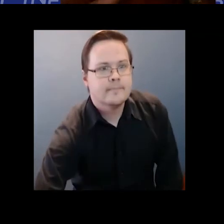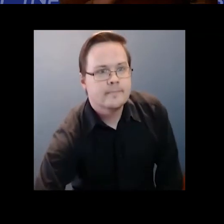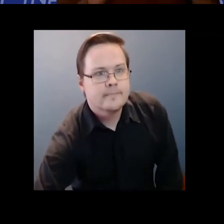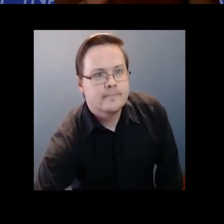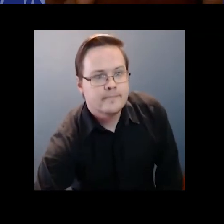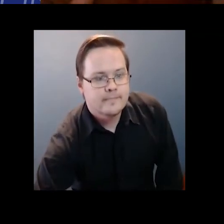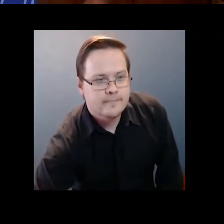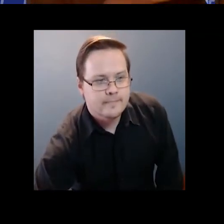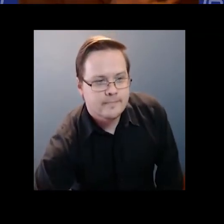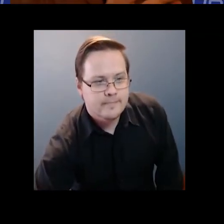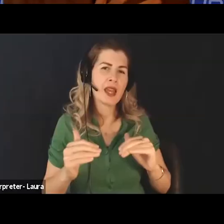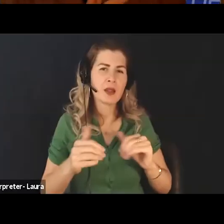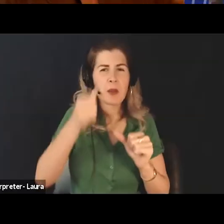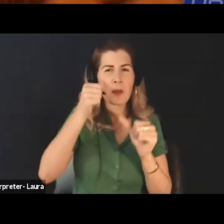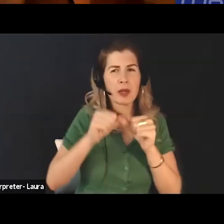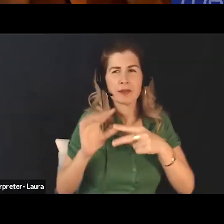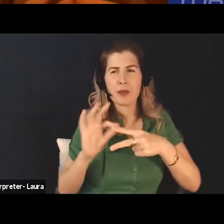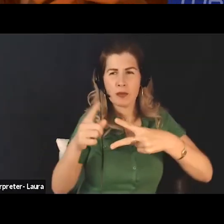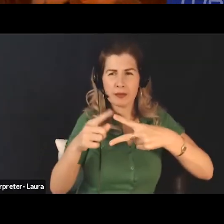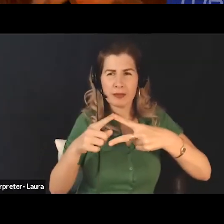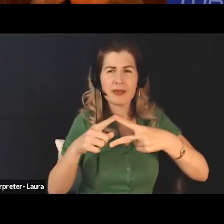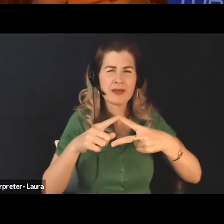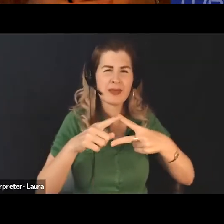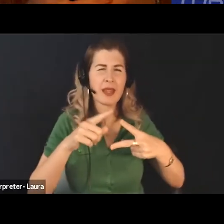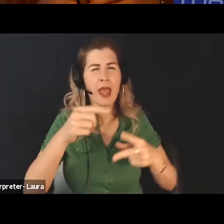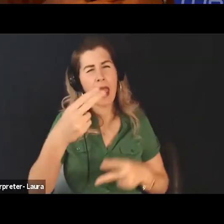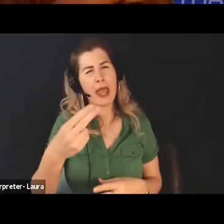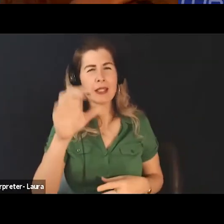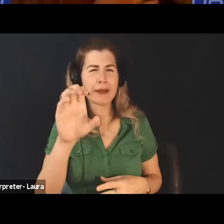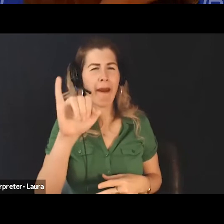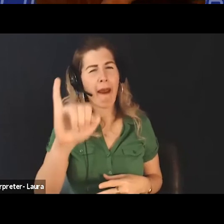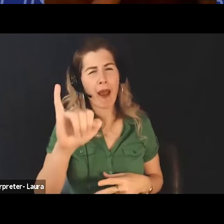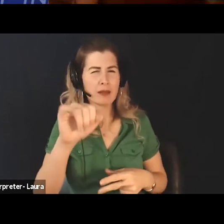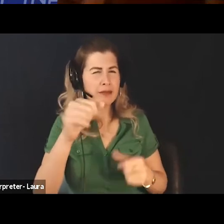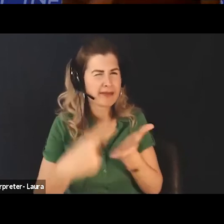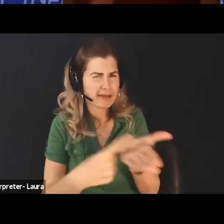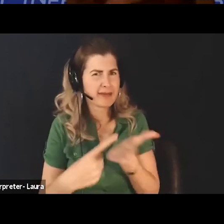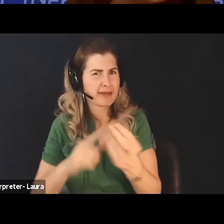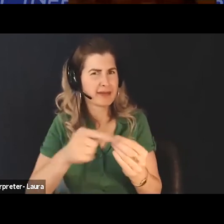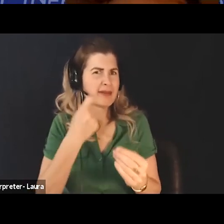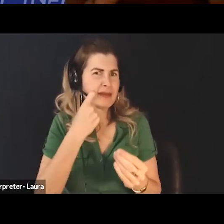that I've shared with you, one case study where our HCI team fit in with the work of